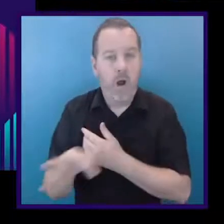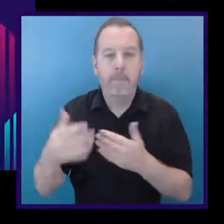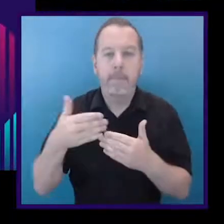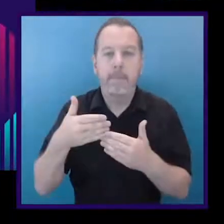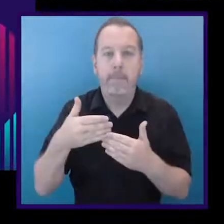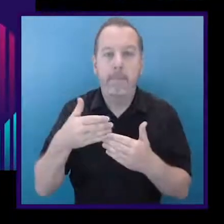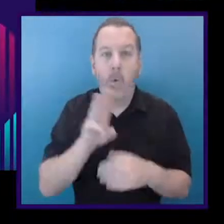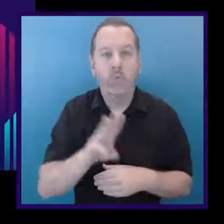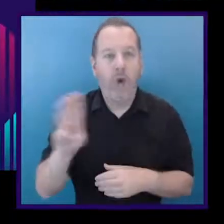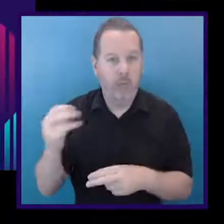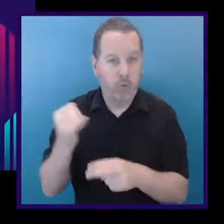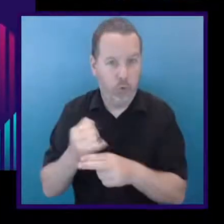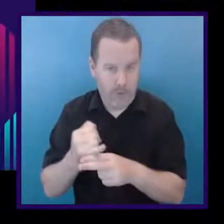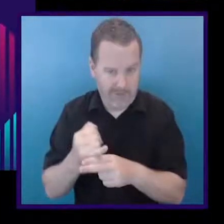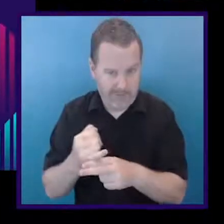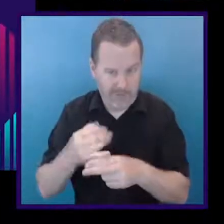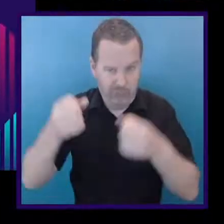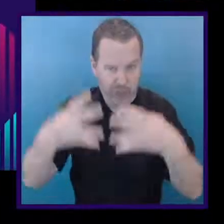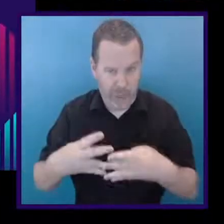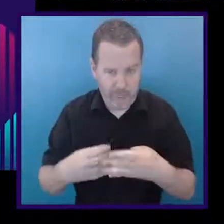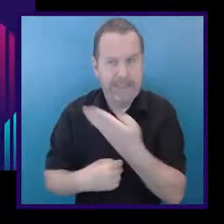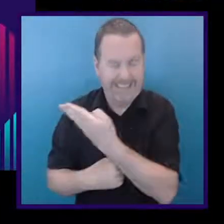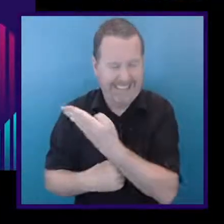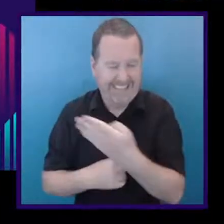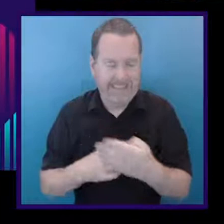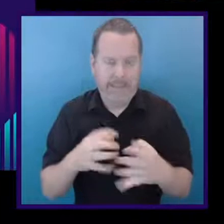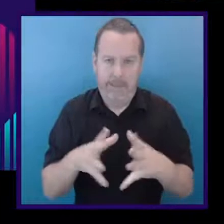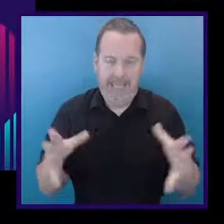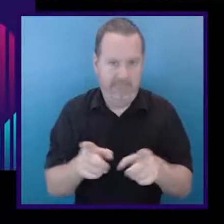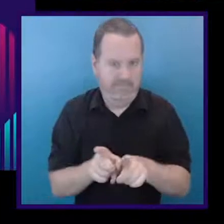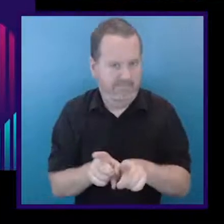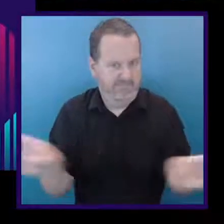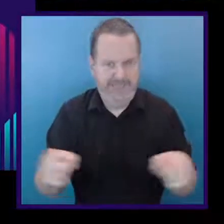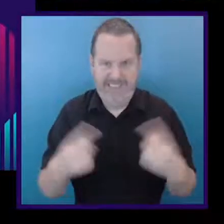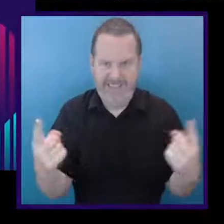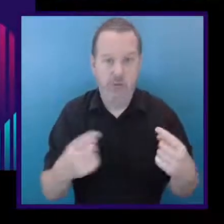The biggest division we can see here is between grammar and non-grammar or secondary schools,